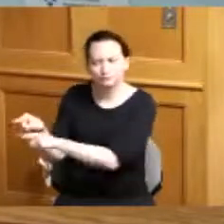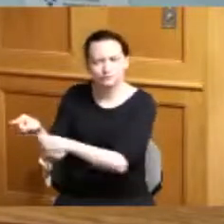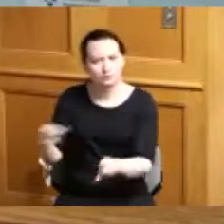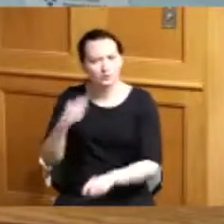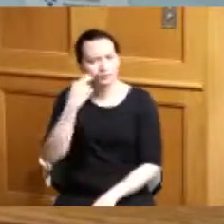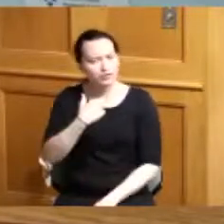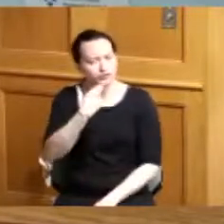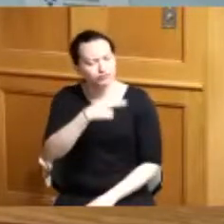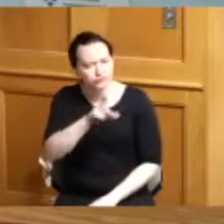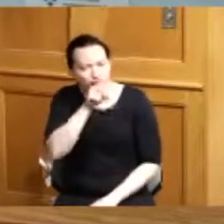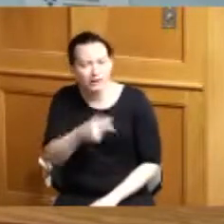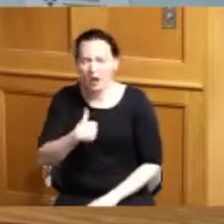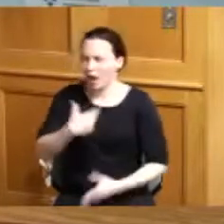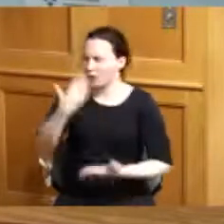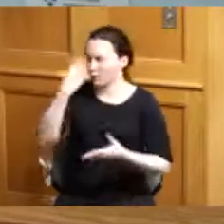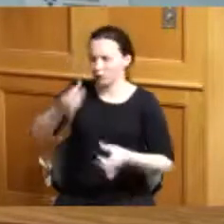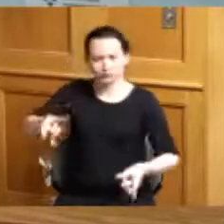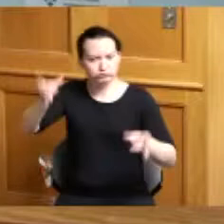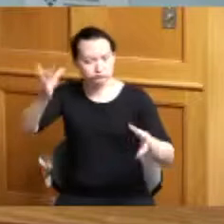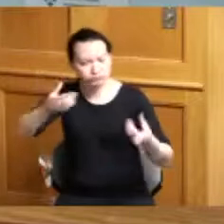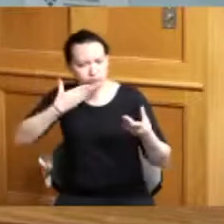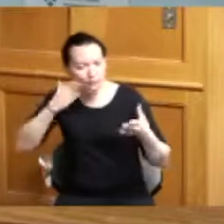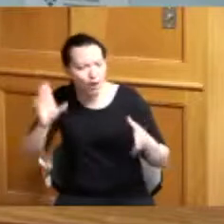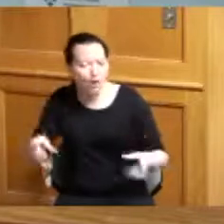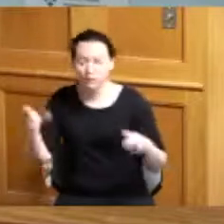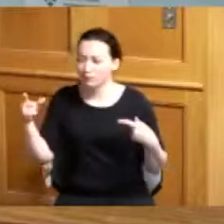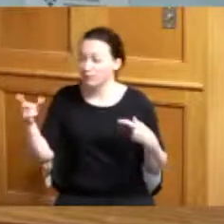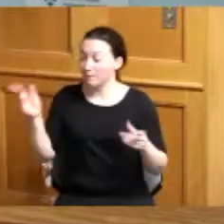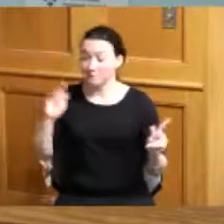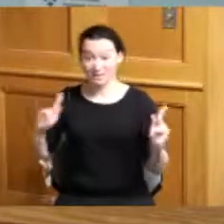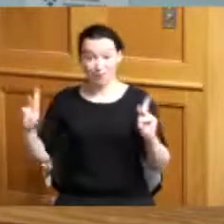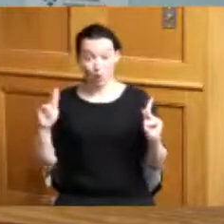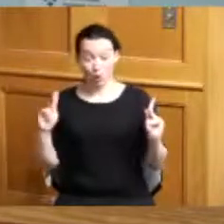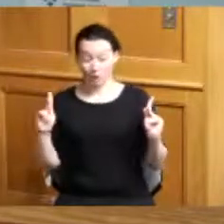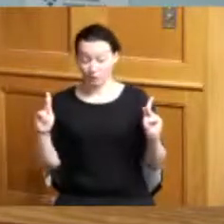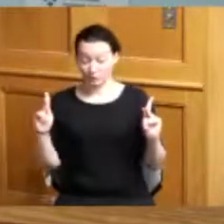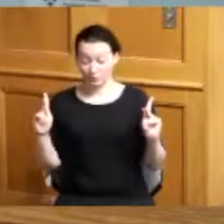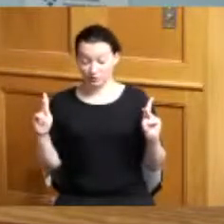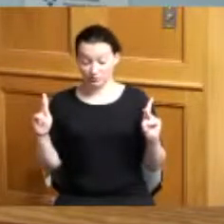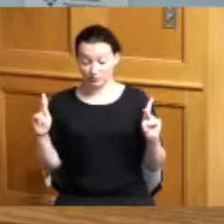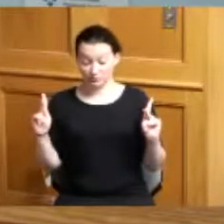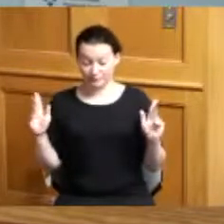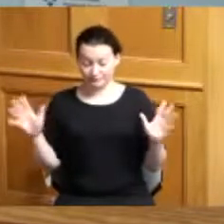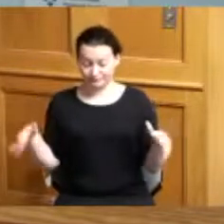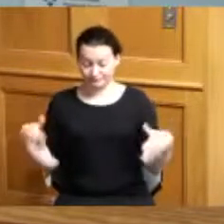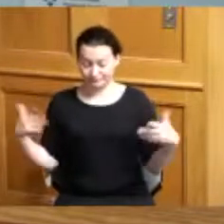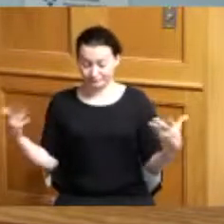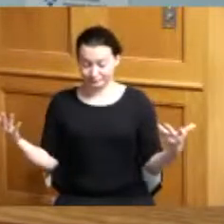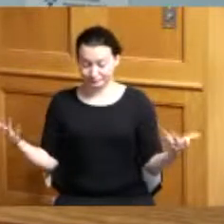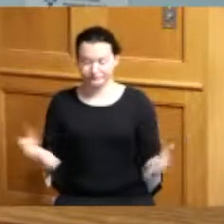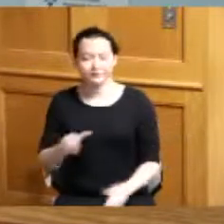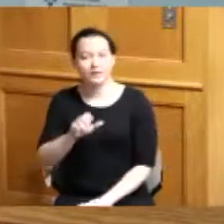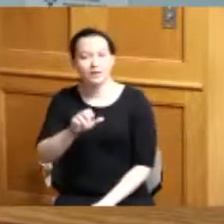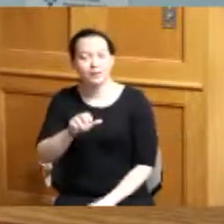really did I didn't know it was that bad until people like uh a lot of the chefs around town